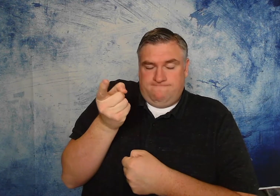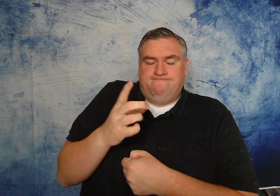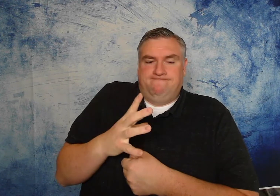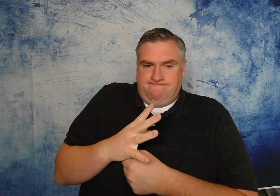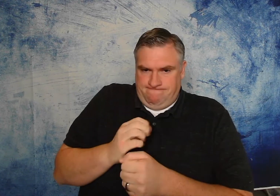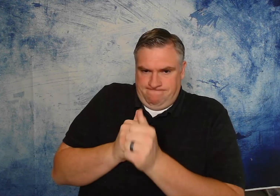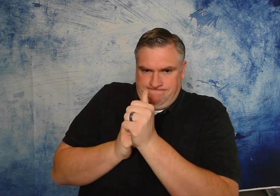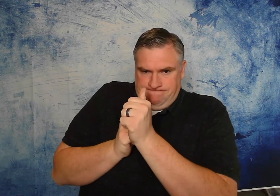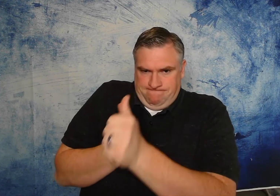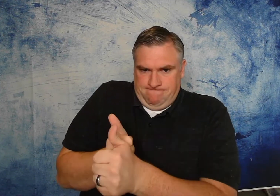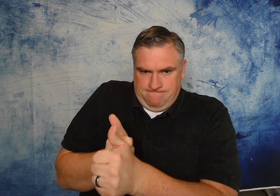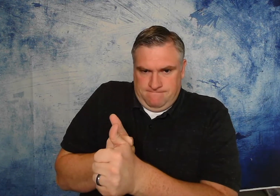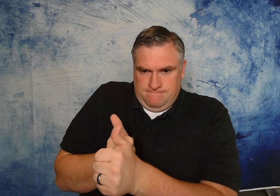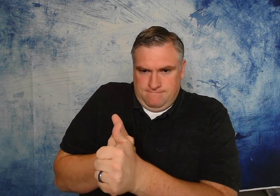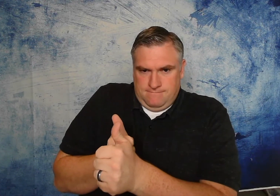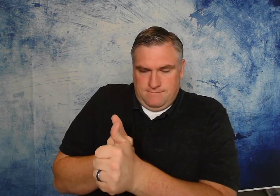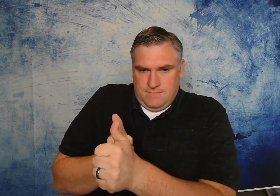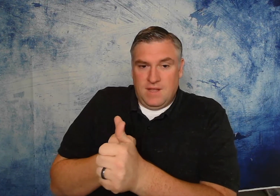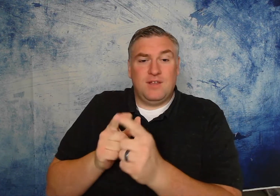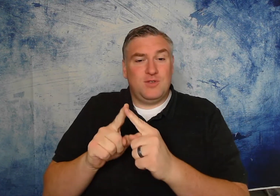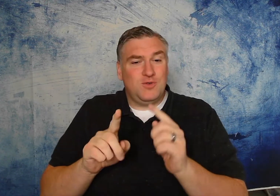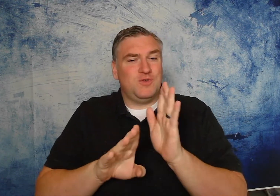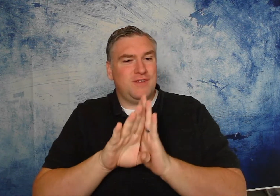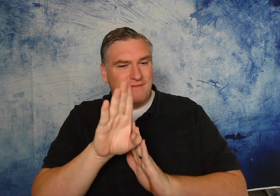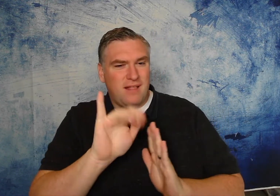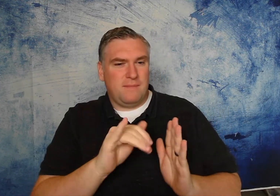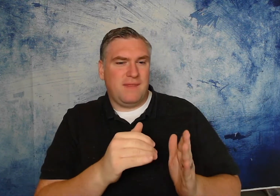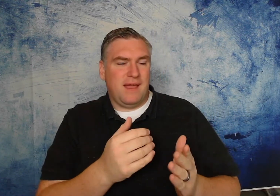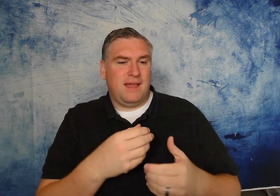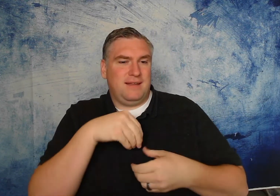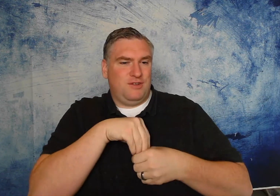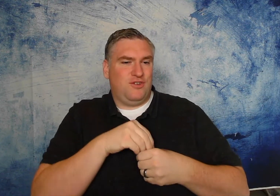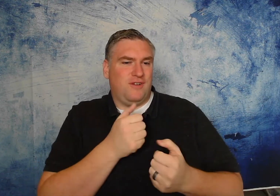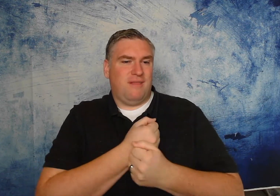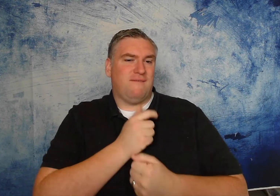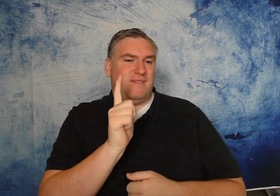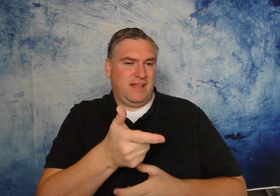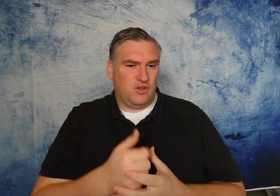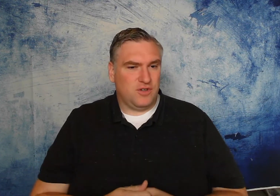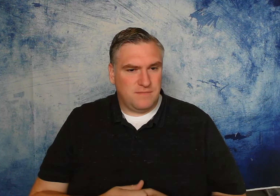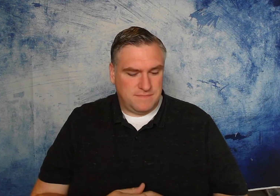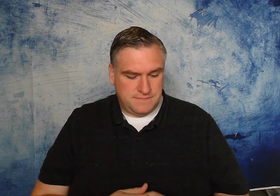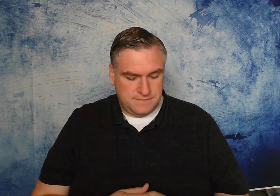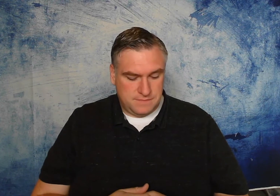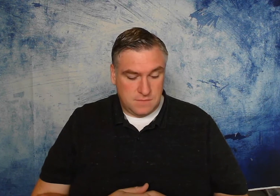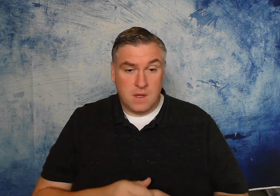love and trust you so I'm gonna go ahead with it" to develop that internal love of reading later.